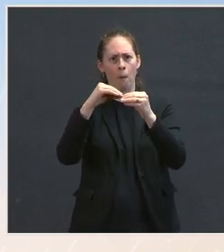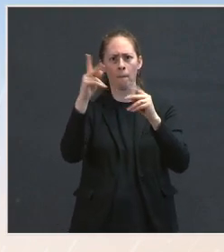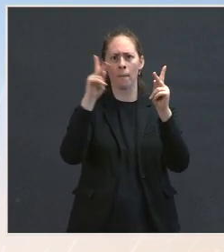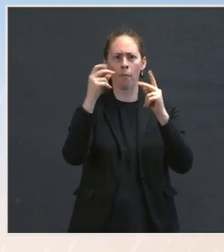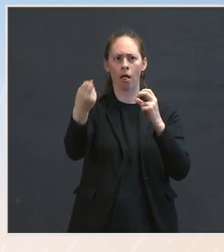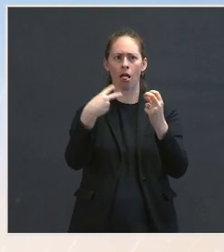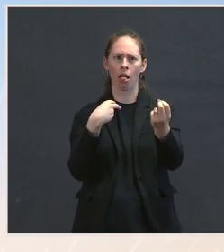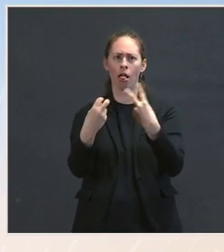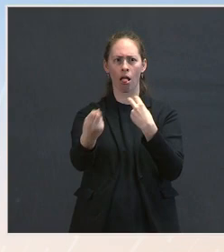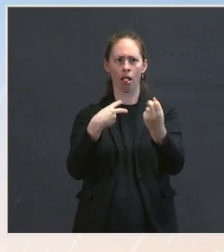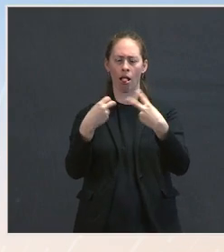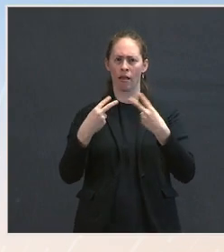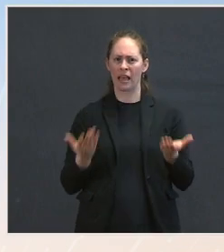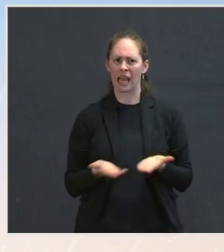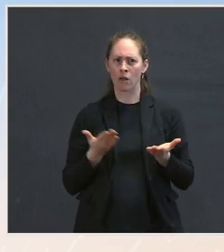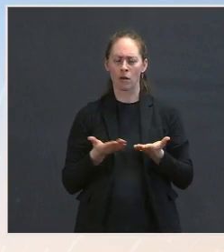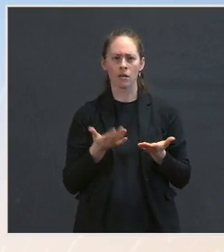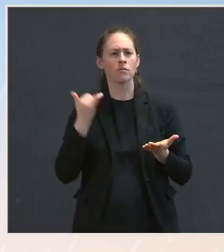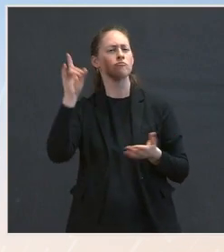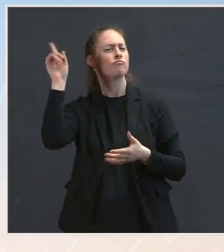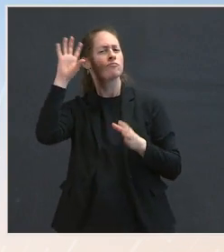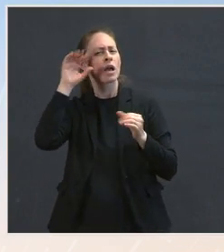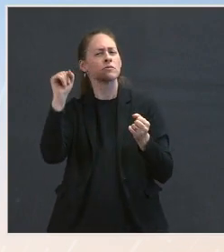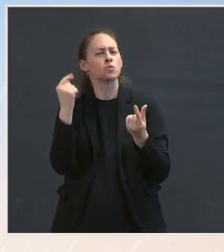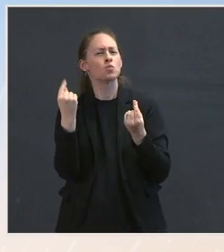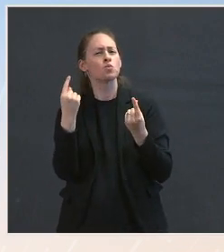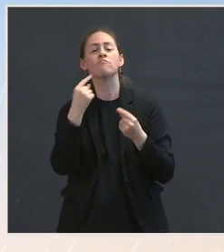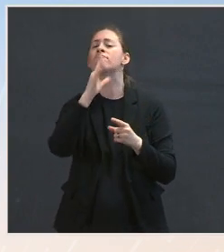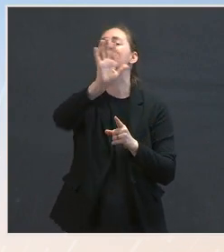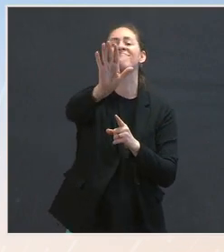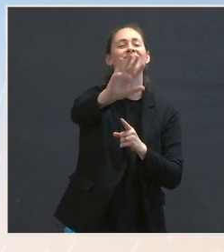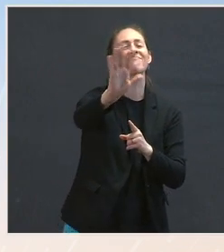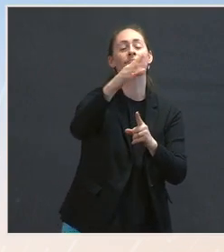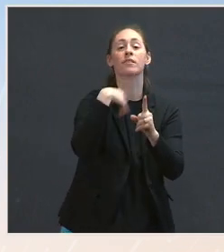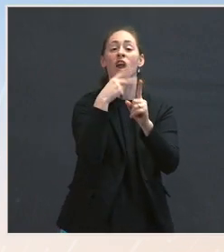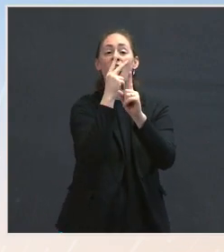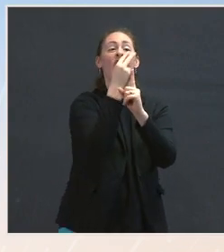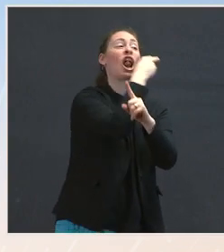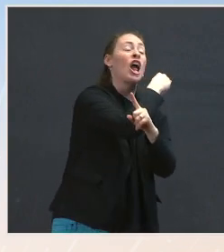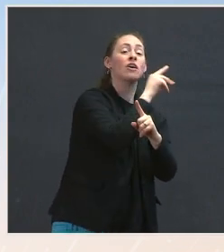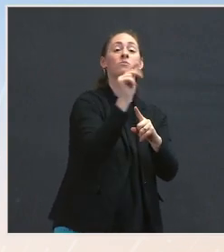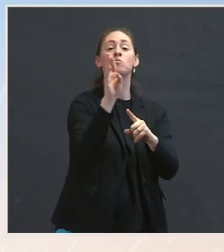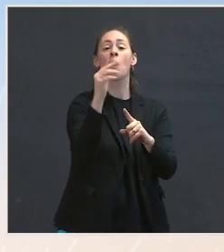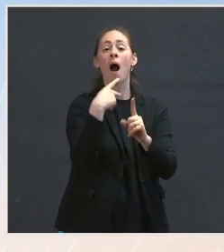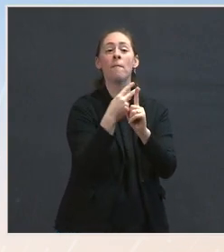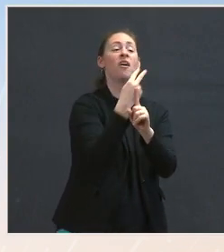Ms. Psaki: Well, we're not looking to former President Trump or any of his advisors as a model for how we're approaching immigration.